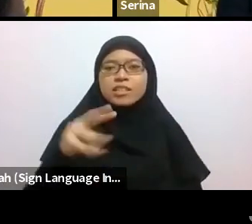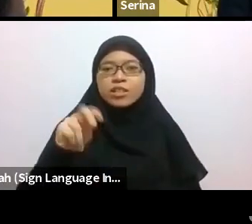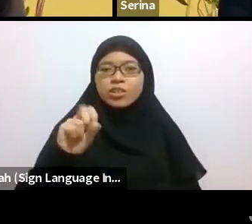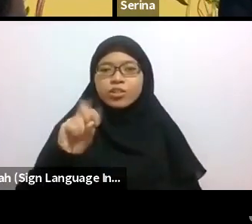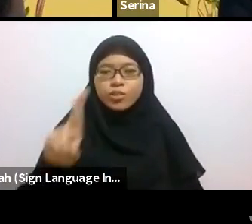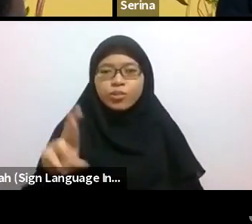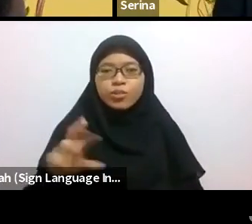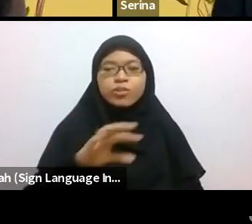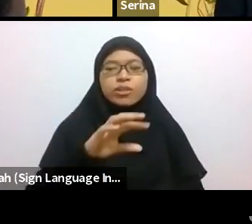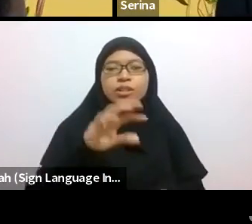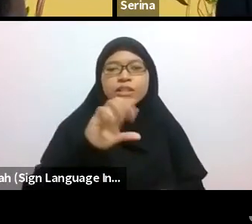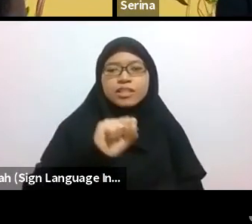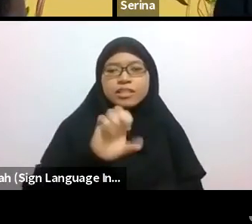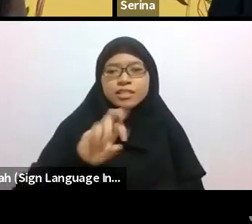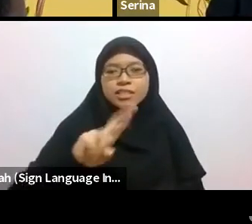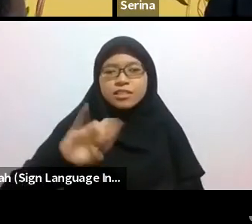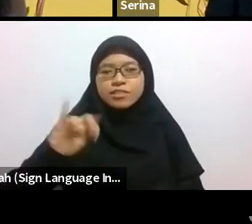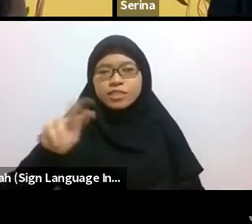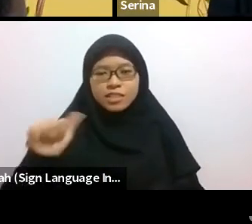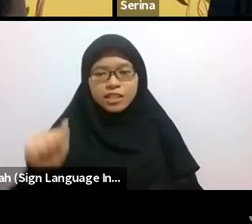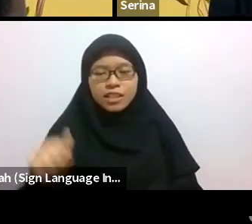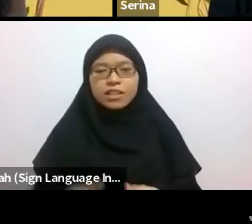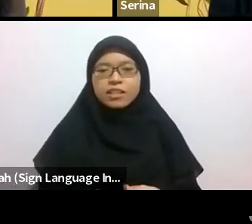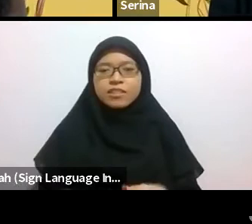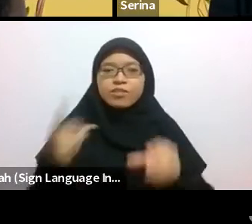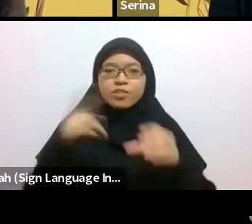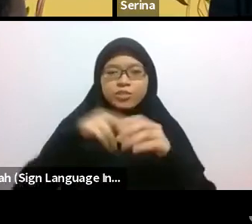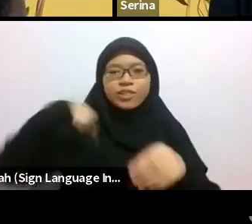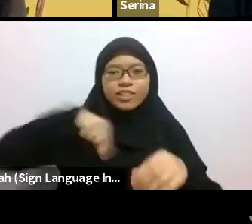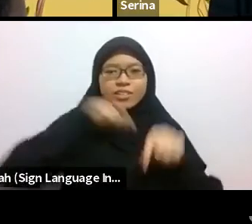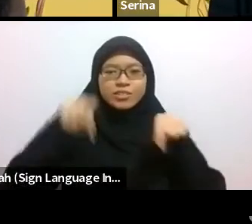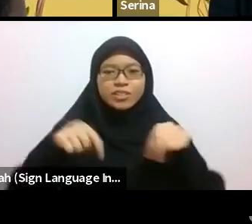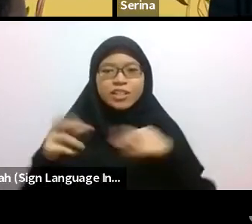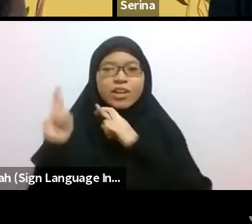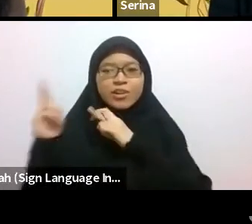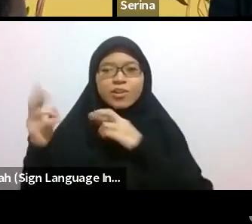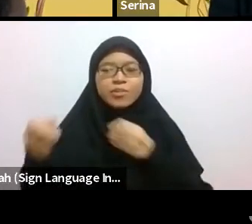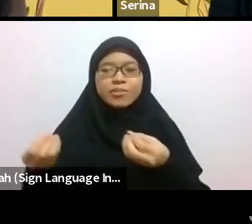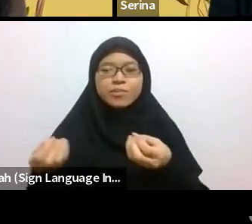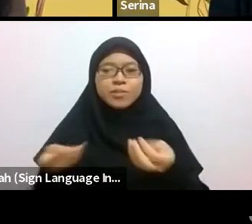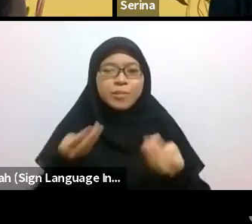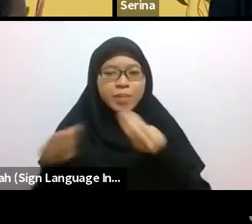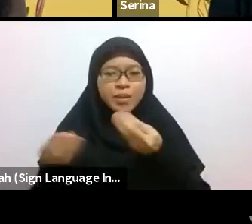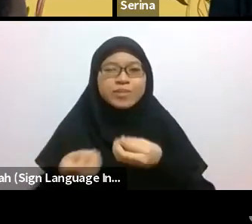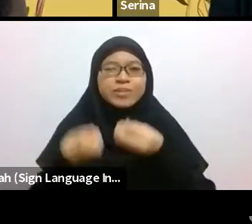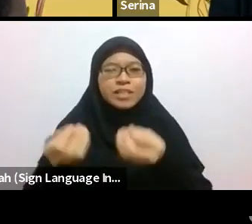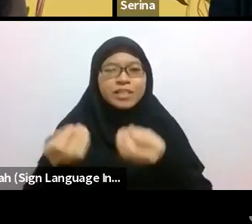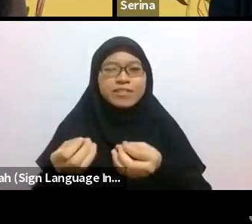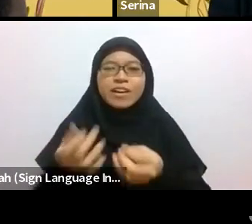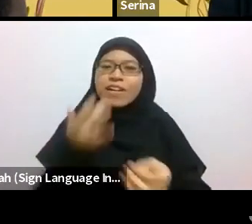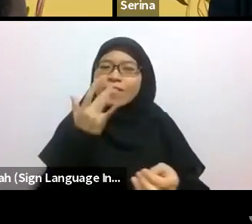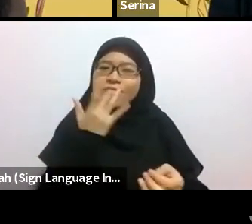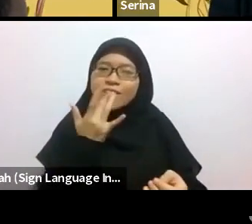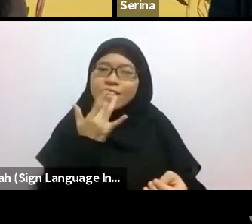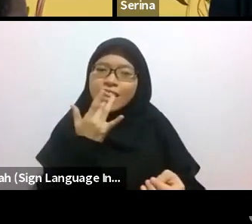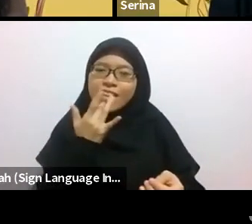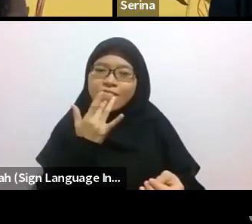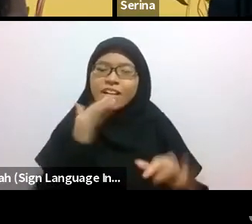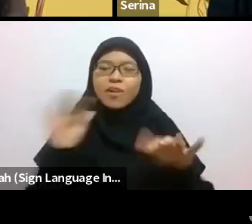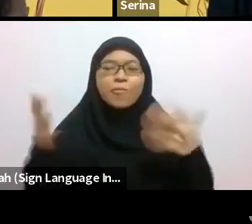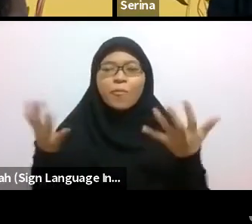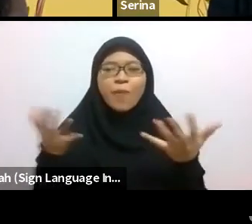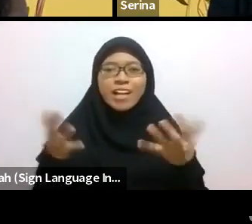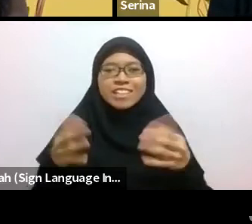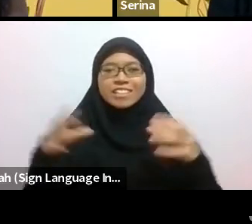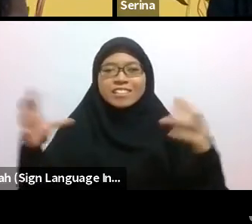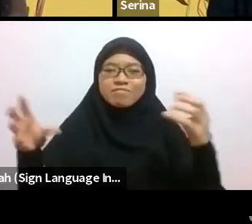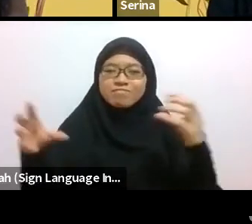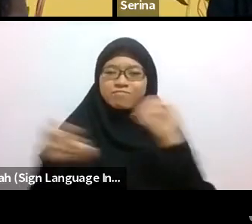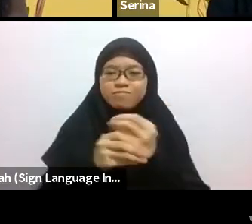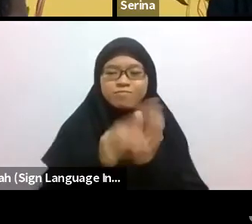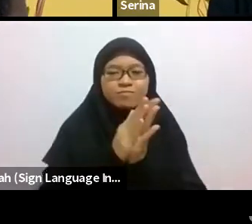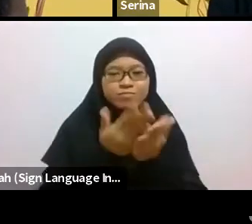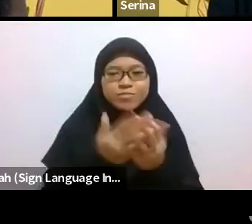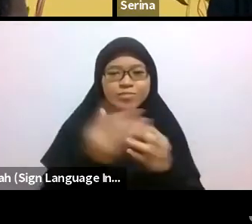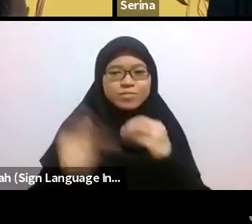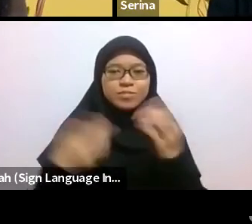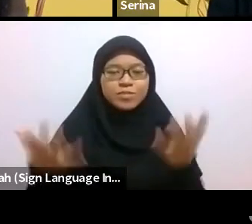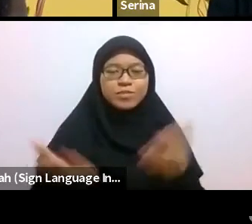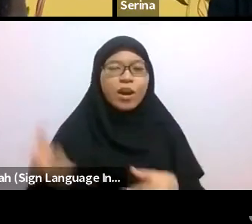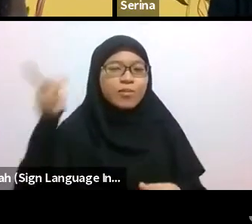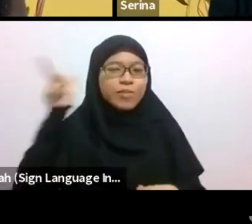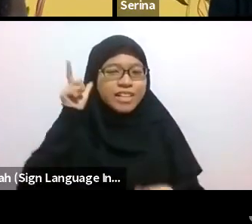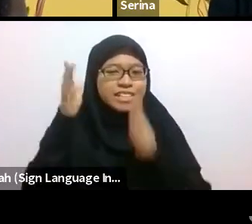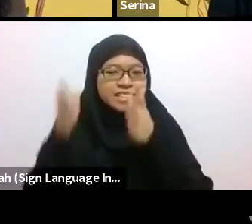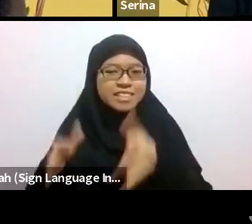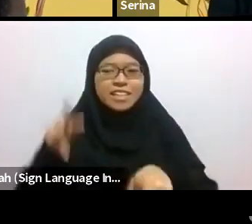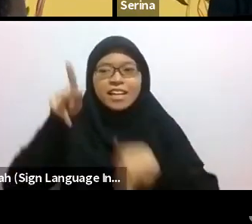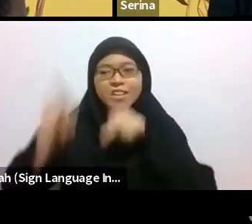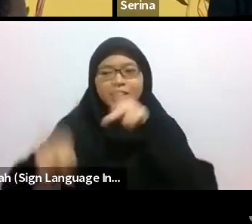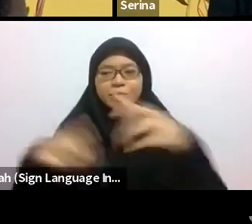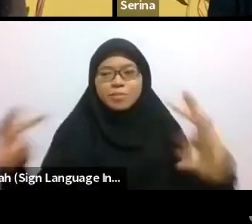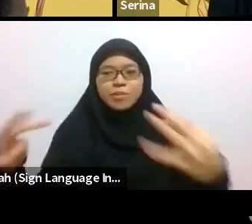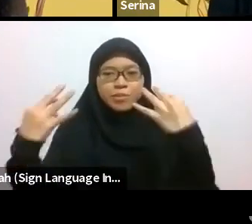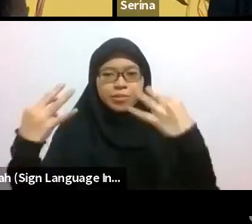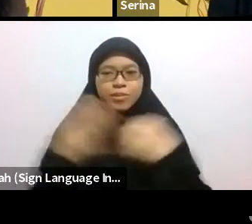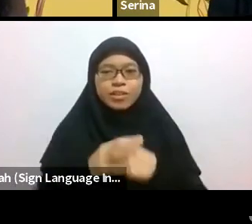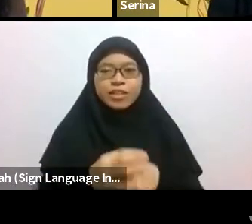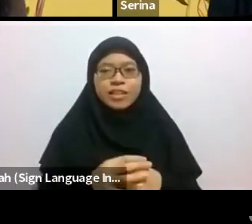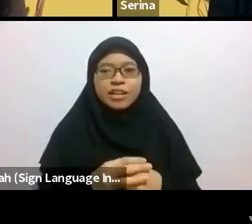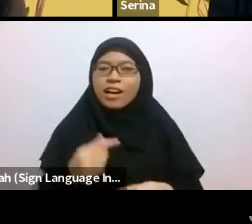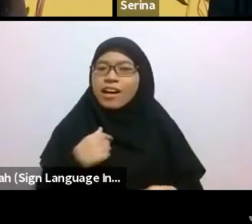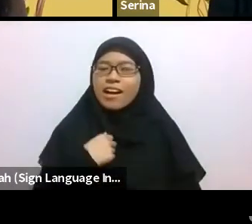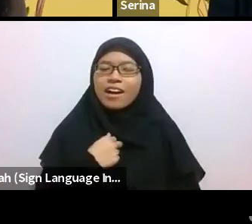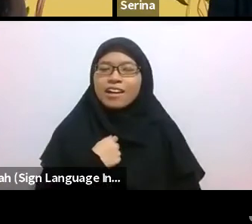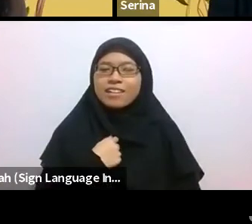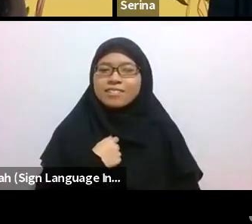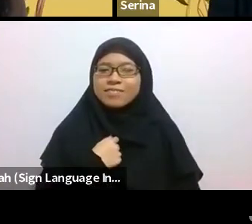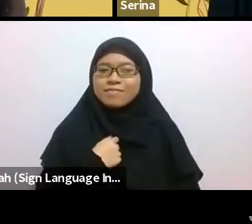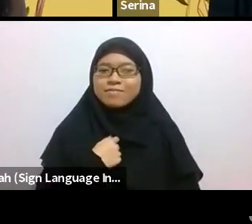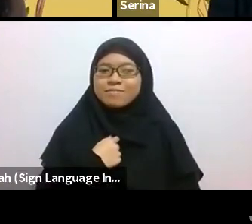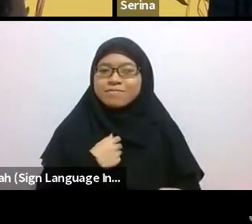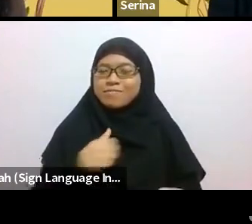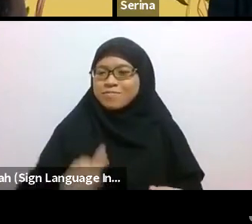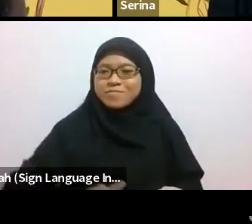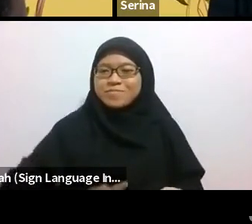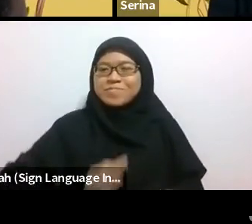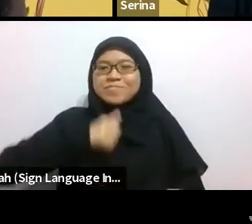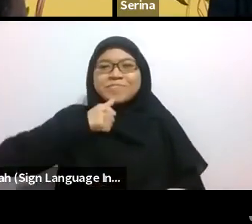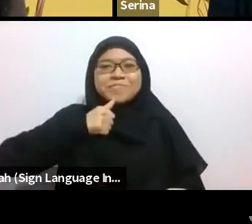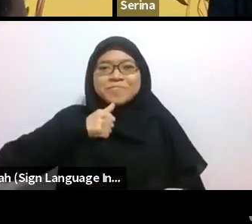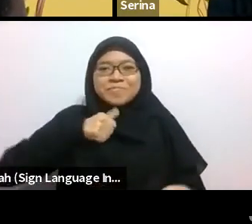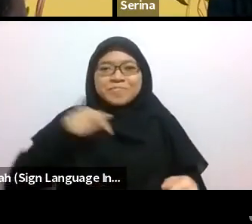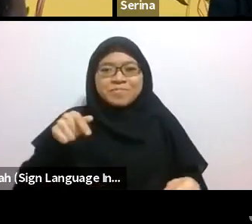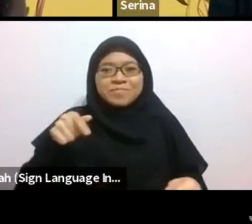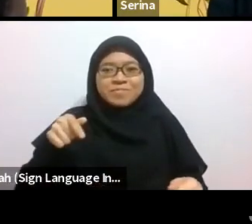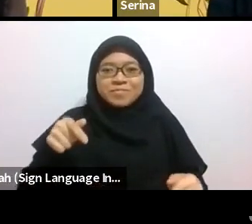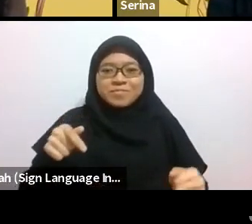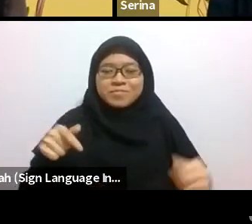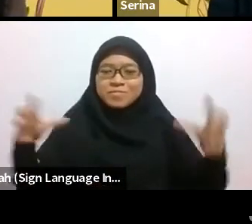I hope we managed to give a flavour of what the collection is about to our listeners and to people tuning in. I really am very proud of this collection, and of everyone’s essays.